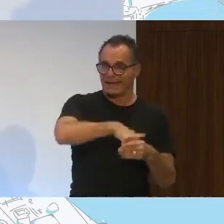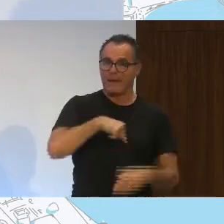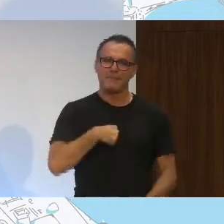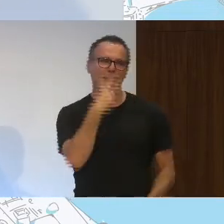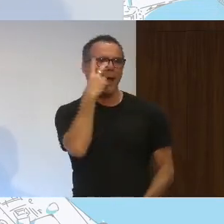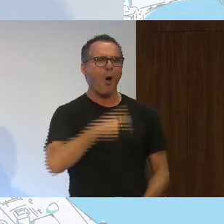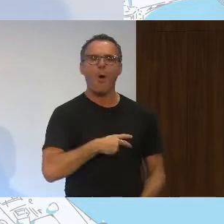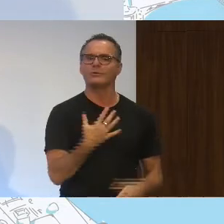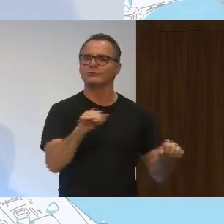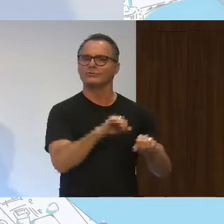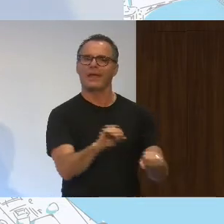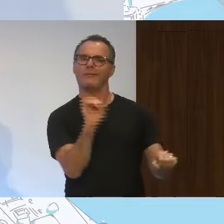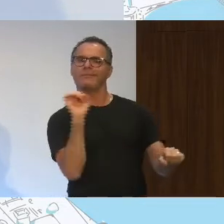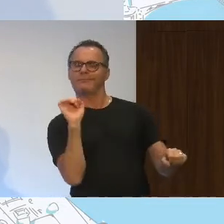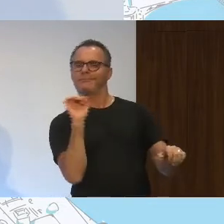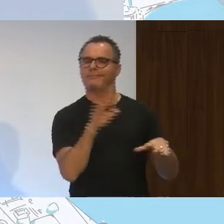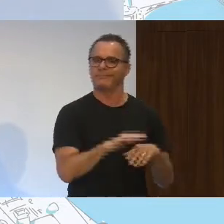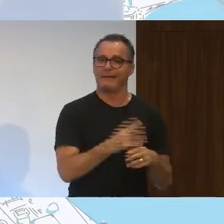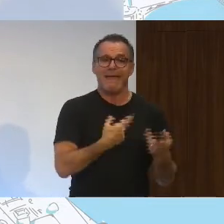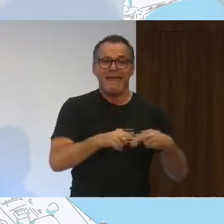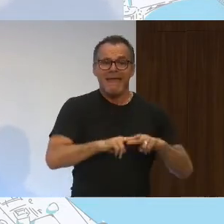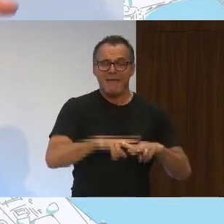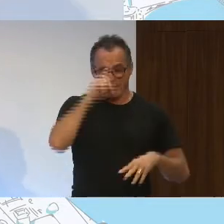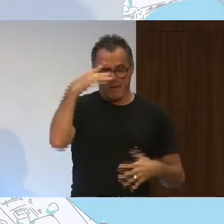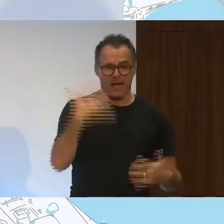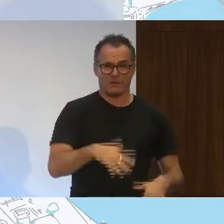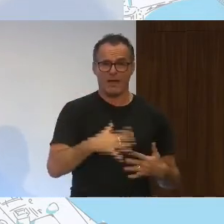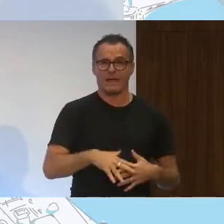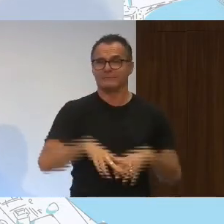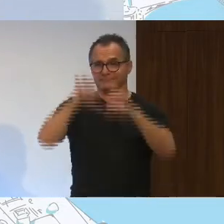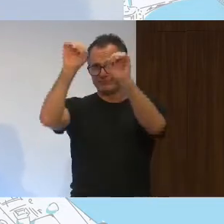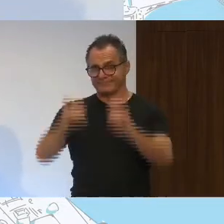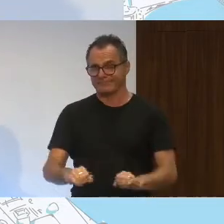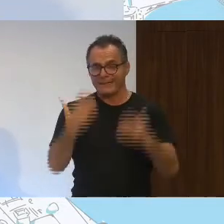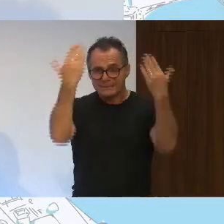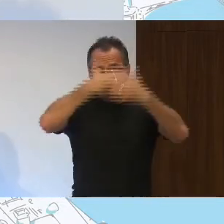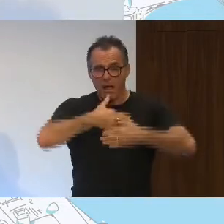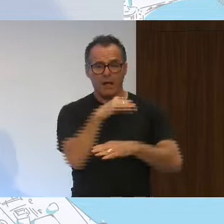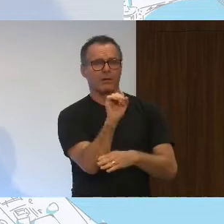So if I had a bad attack down the blind off lights on the recliner chair crash